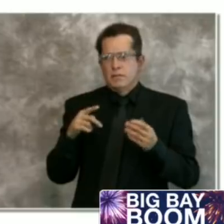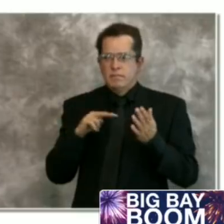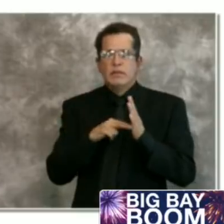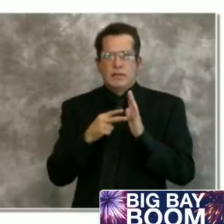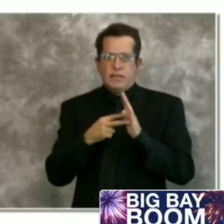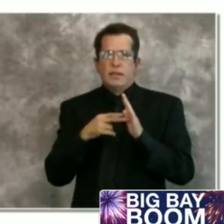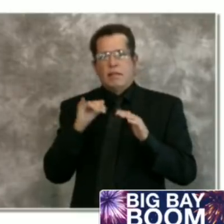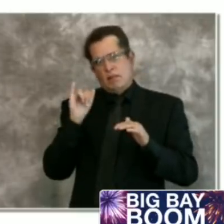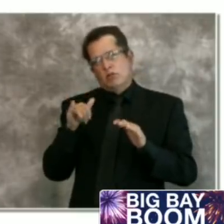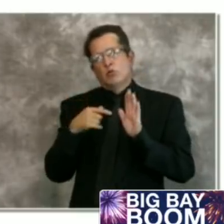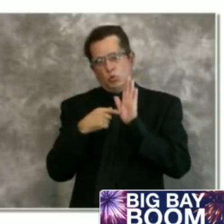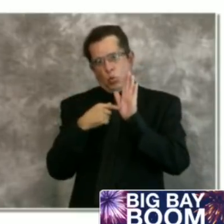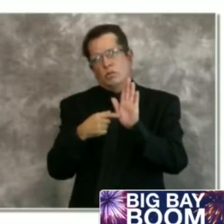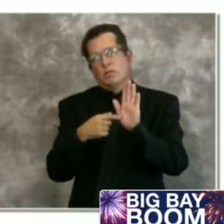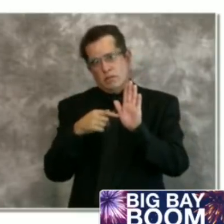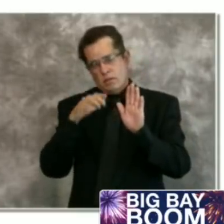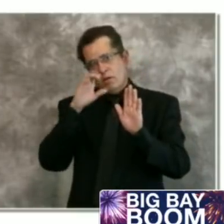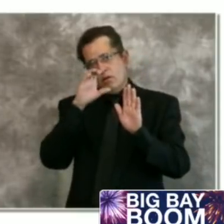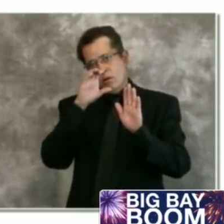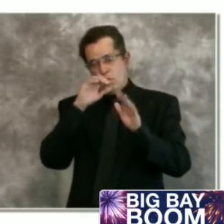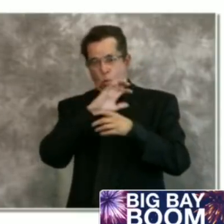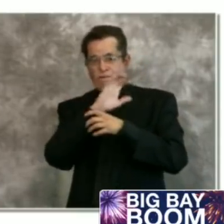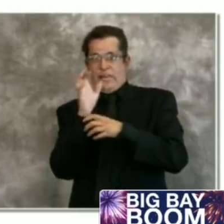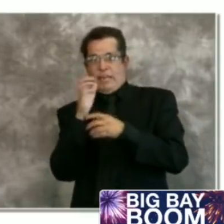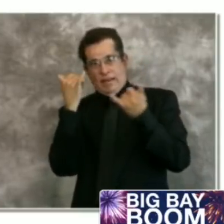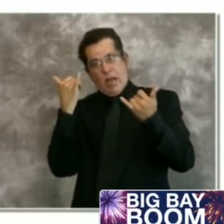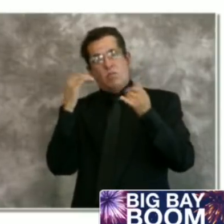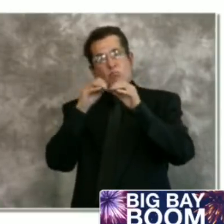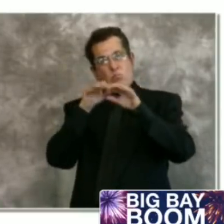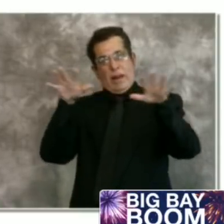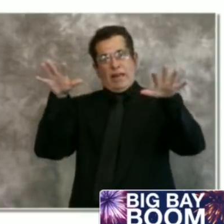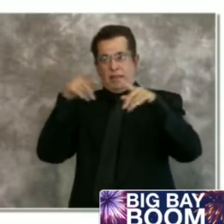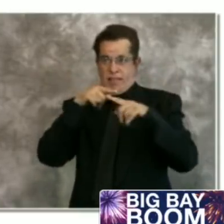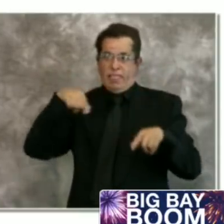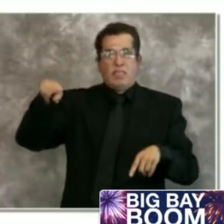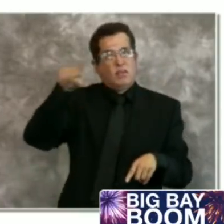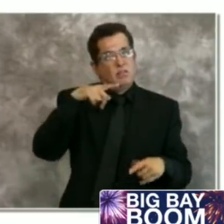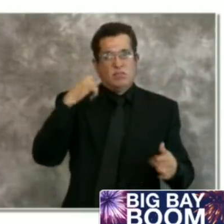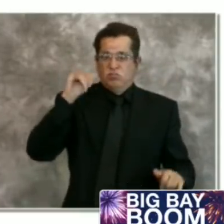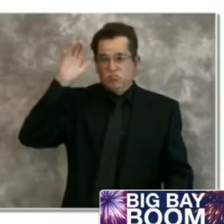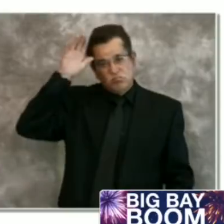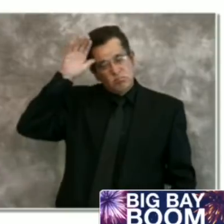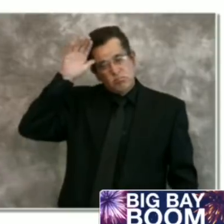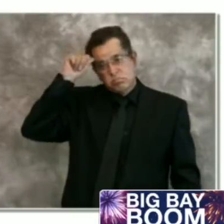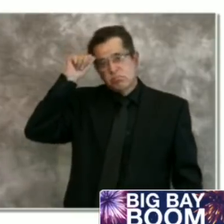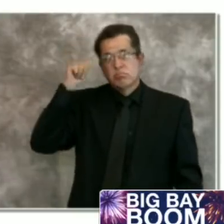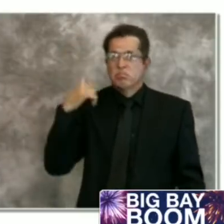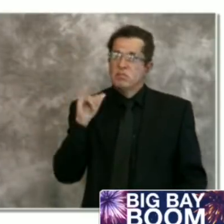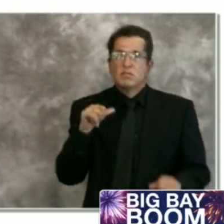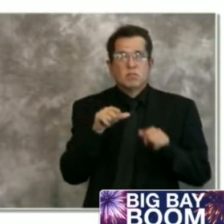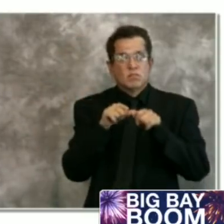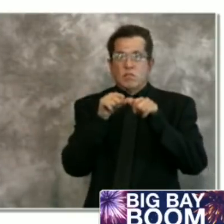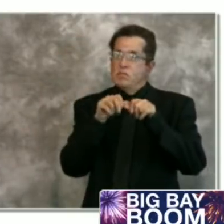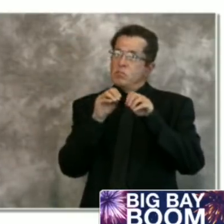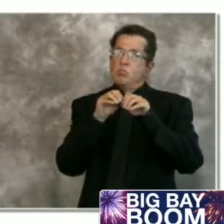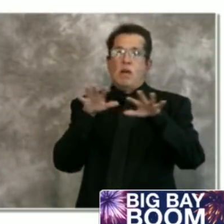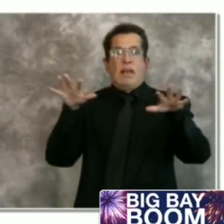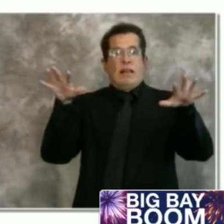WILL HAVE MORE TEST AND IN THE FACE OF THE FACT THAT THE THERE'S ALREADY A HIGH NUMBER OF CASES. THIS JUST BASICALLY SUPPORTS THE FACT THAT